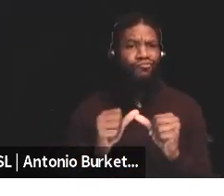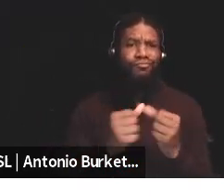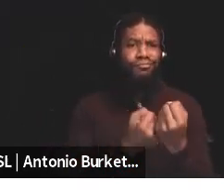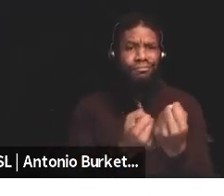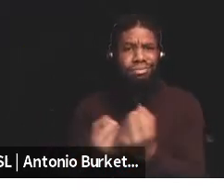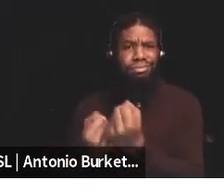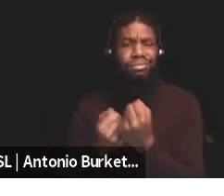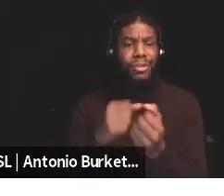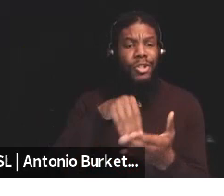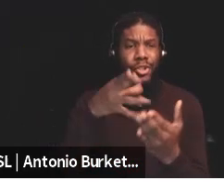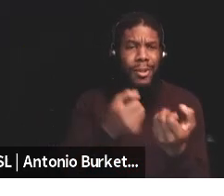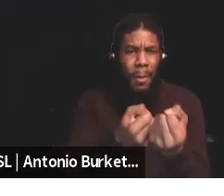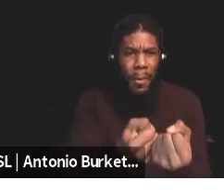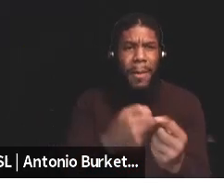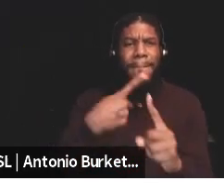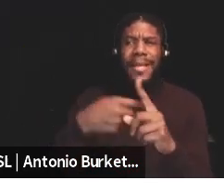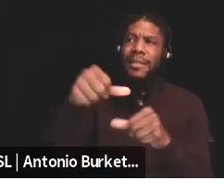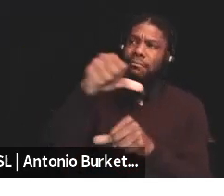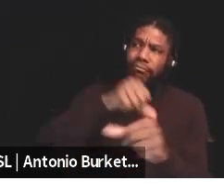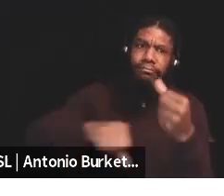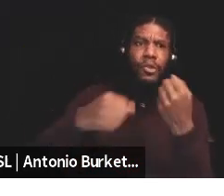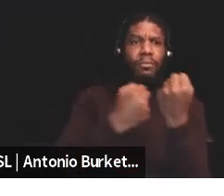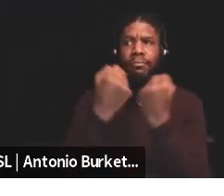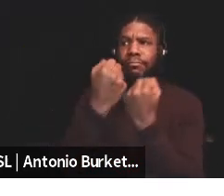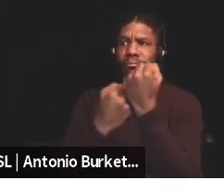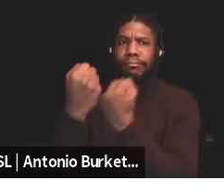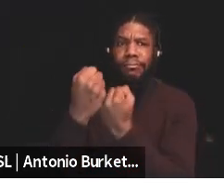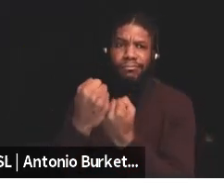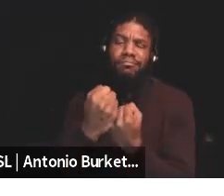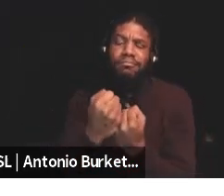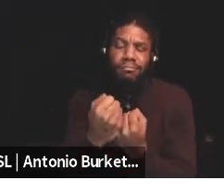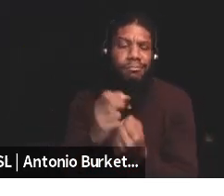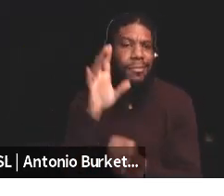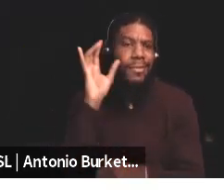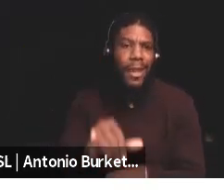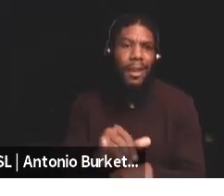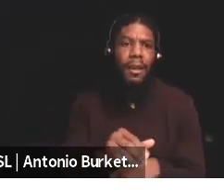That's really at the heart of it. Interdependence both challenges us to build through collaboration